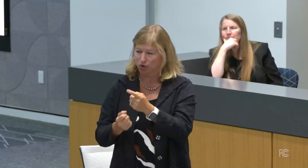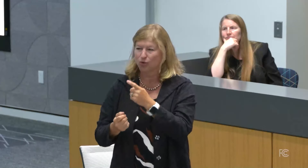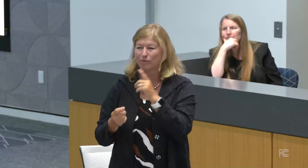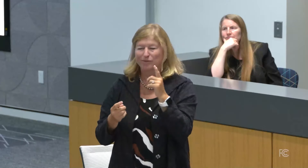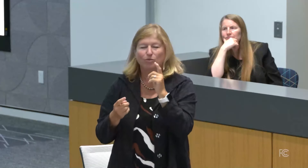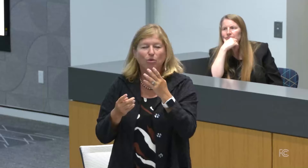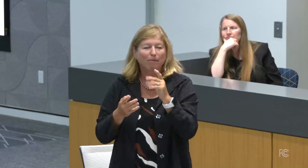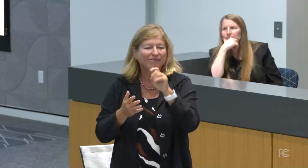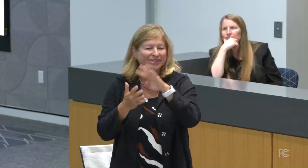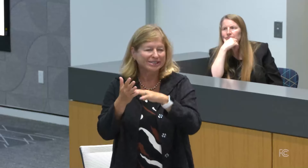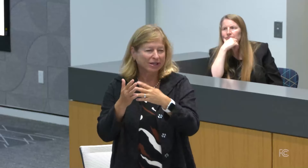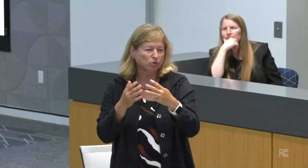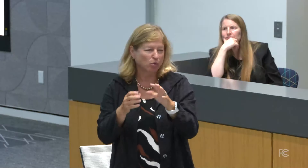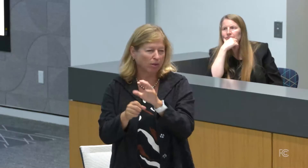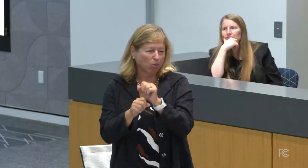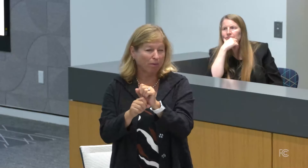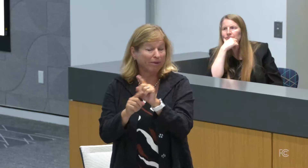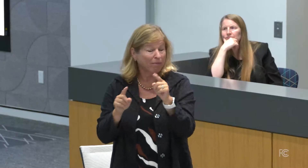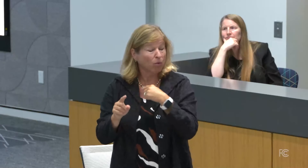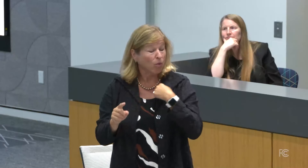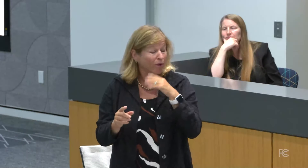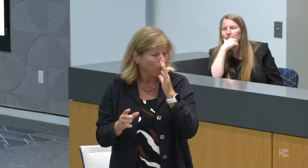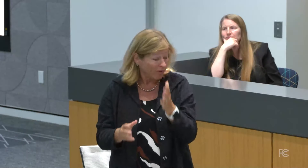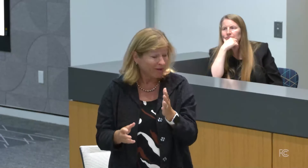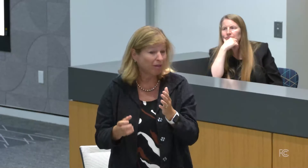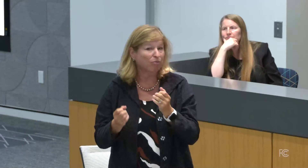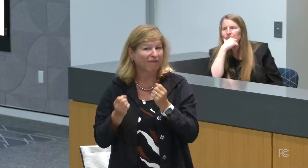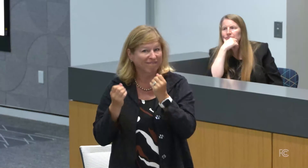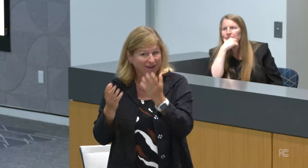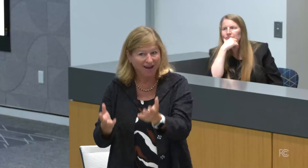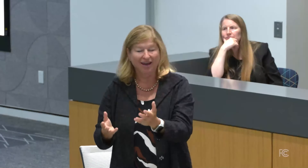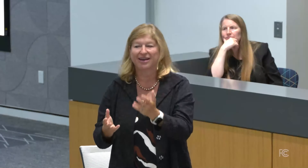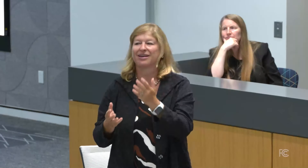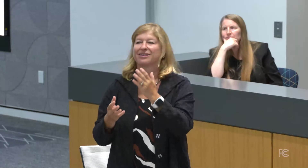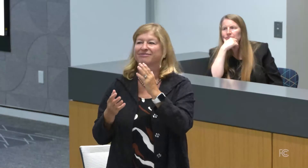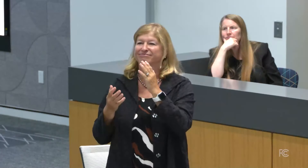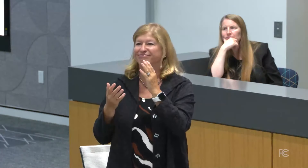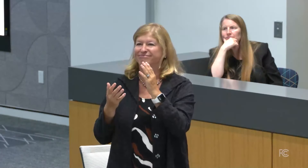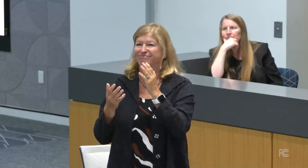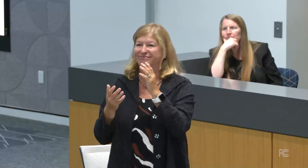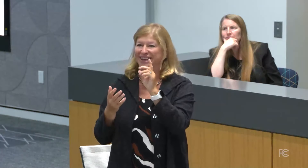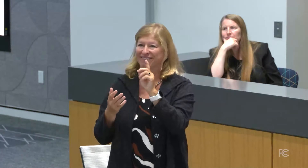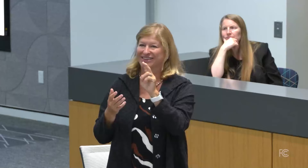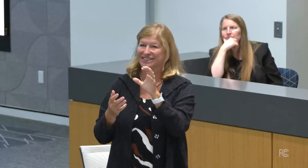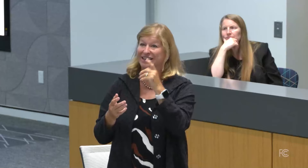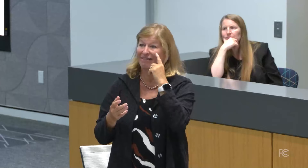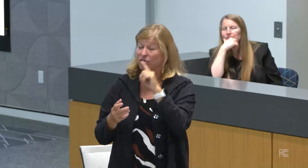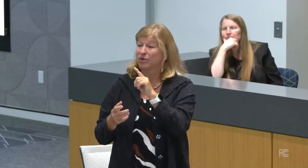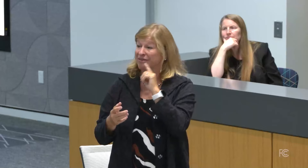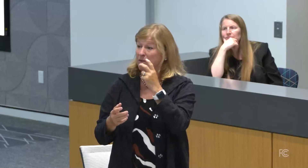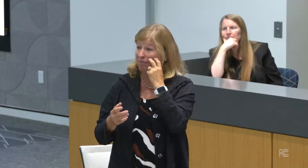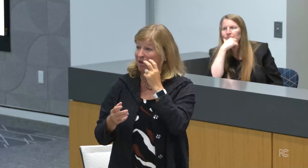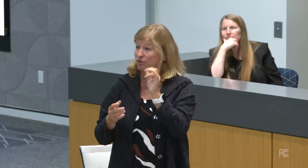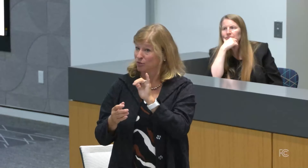CALLS IN VIA VIDEO, EVEN IF THEY MAY NOT BE FLUENT IN ASL. DEAF-BLIND INDIVIDUALS WHO CONTACT US. THEY HAVE ASKED, WHAT ABOUT